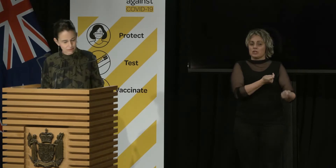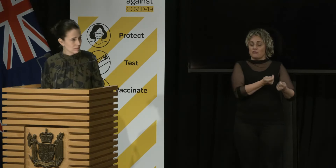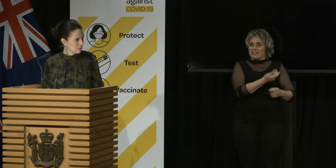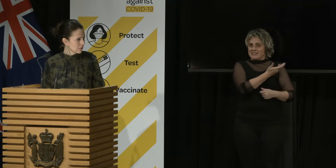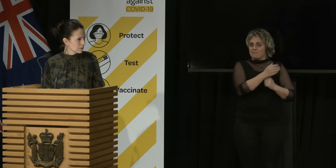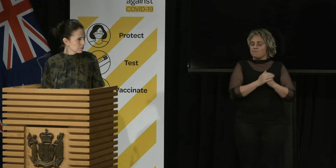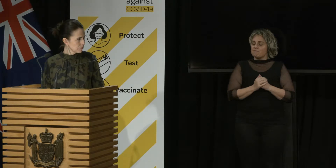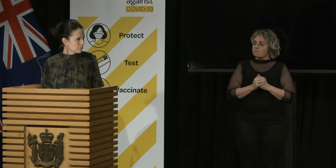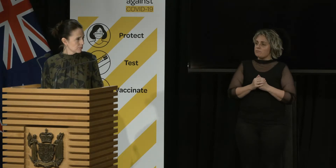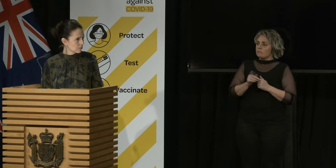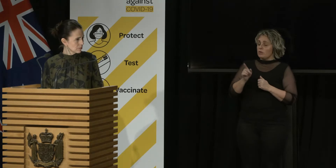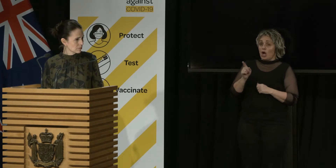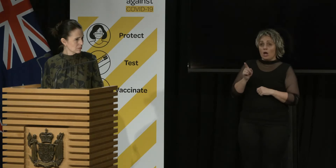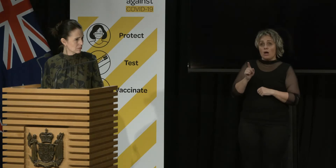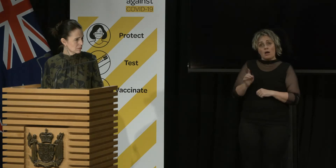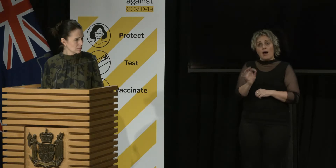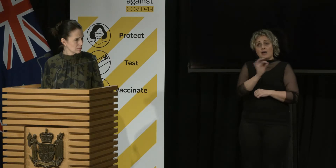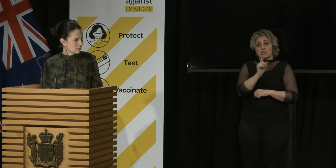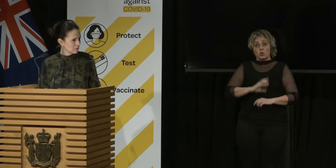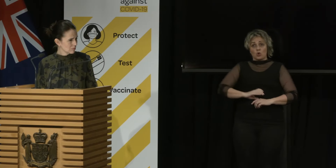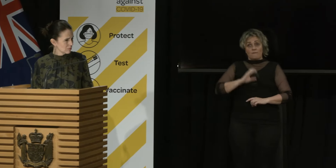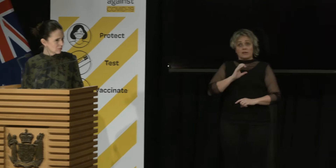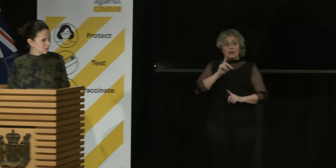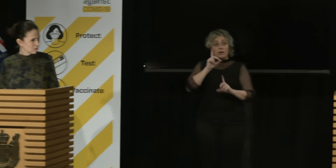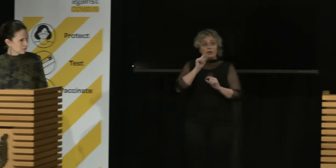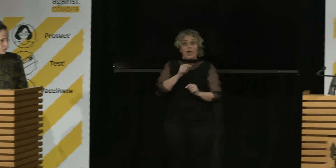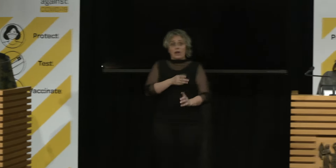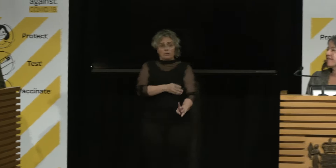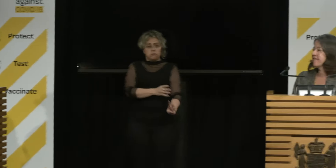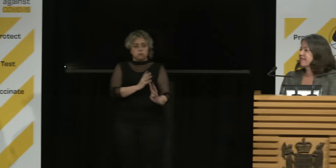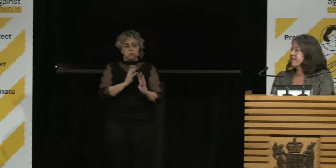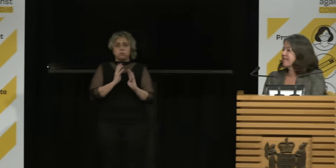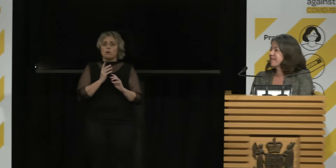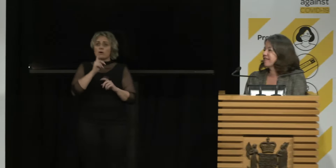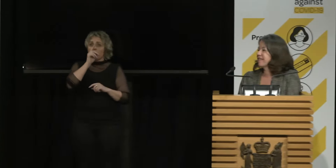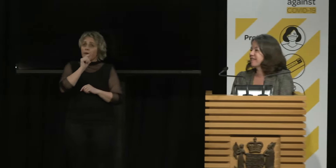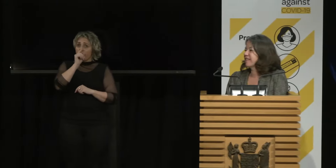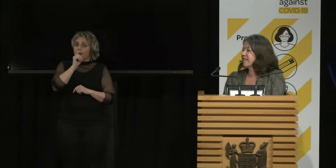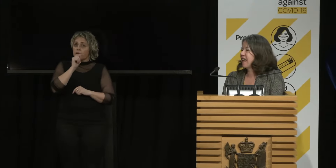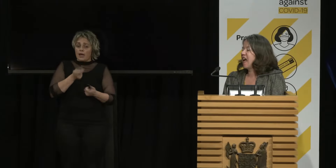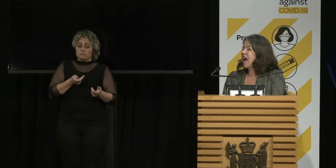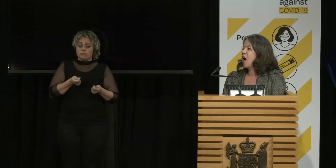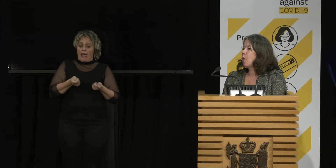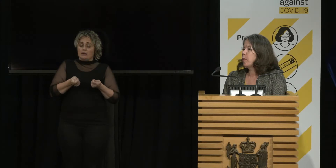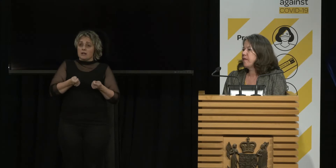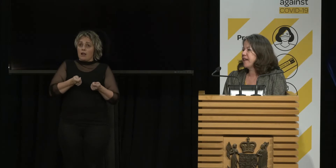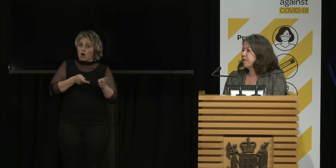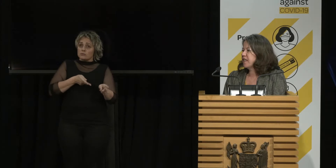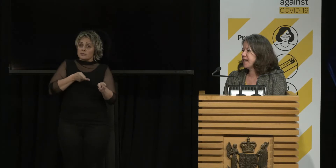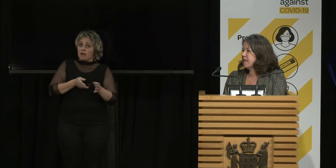now are you confident there is enough capacity around the